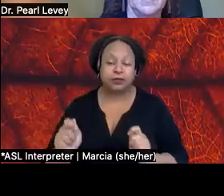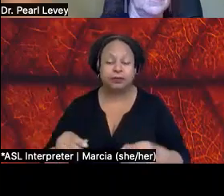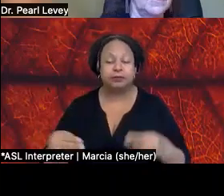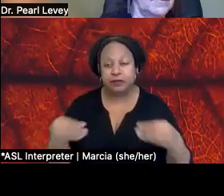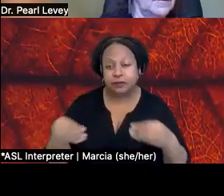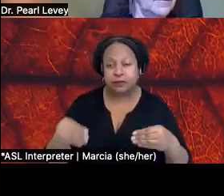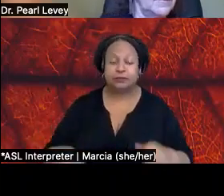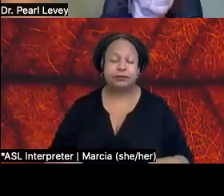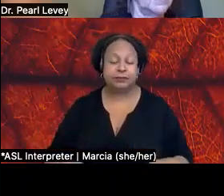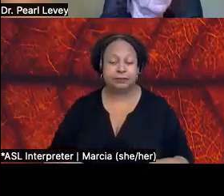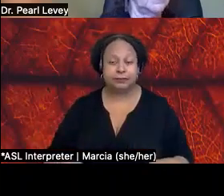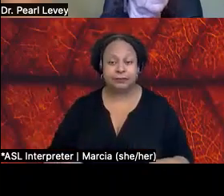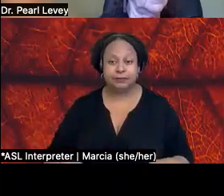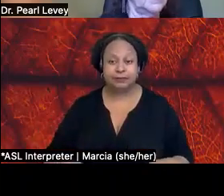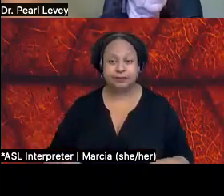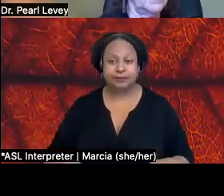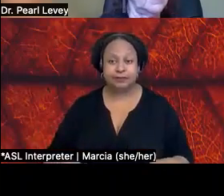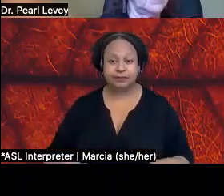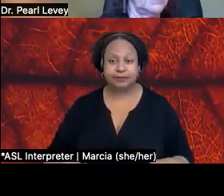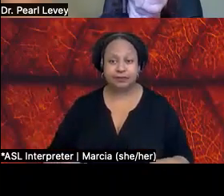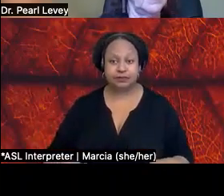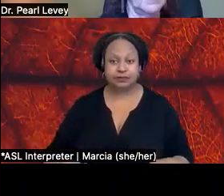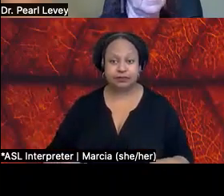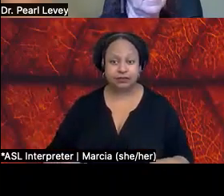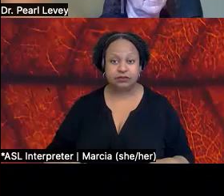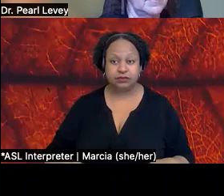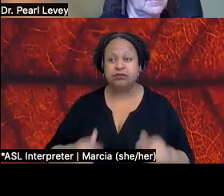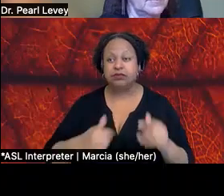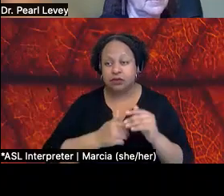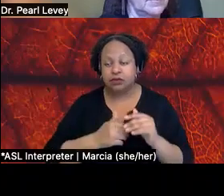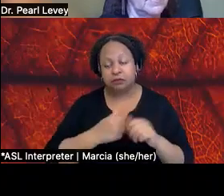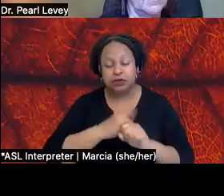And also in a way that's comfortable for students.